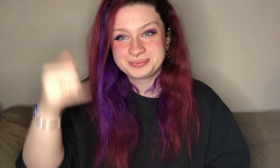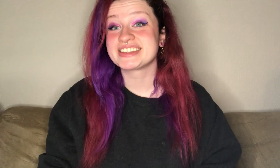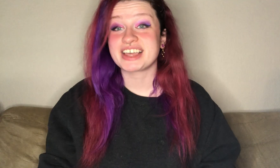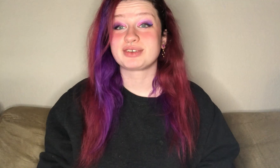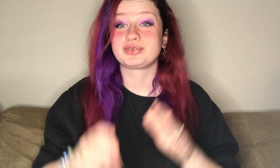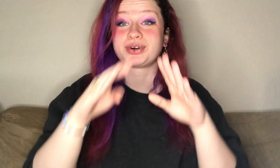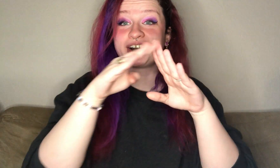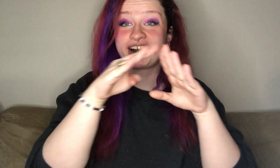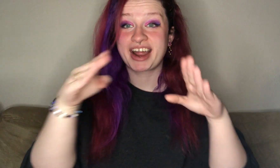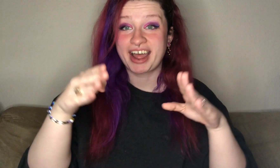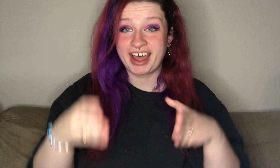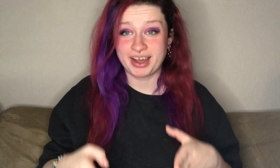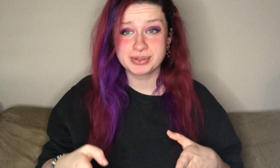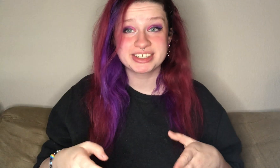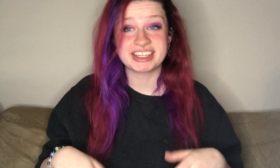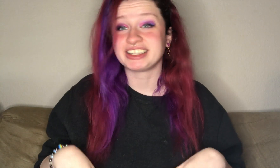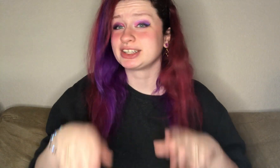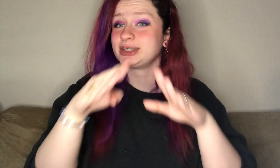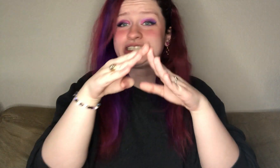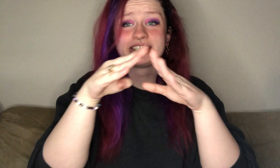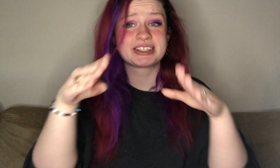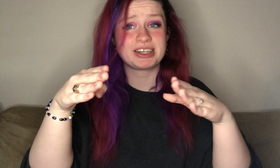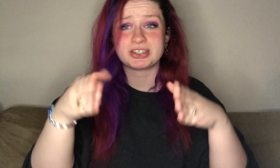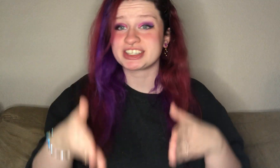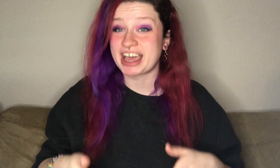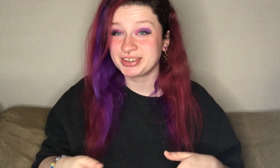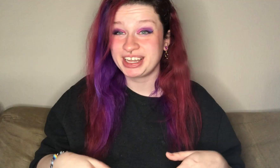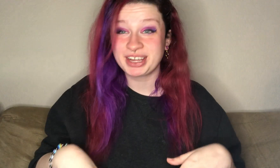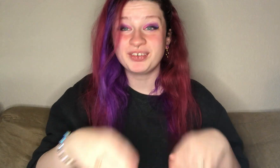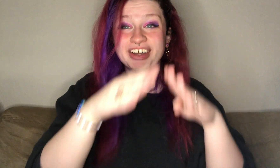the sign for house it literally looks like you're just outlining one